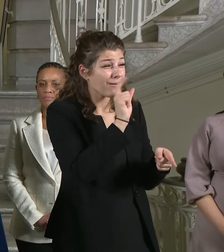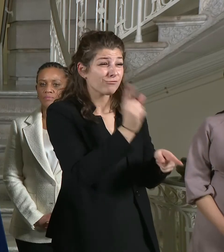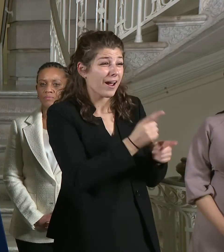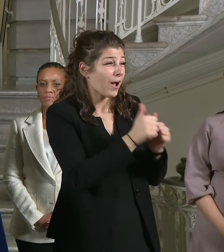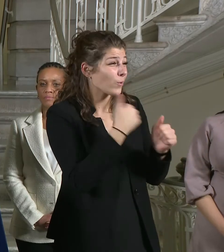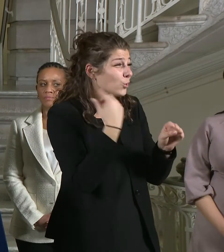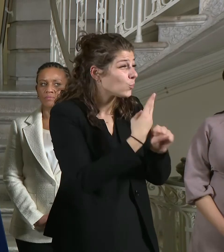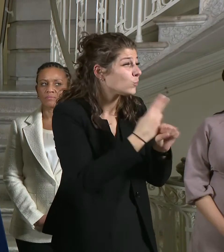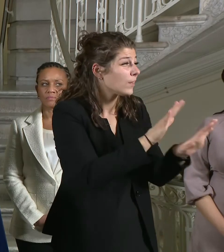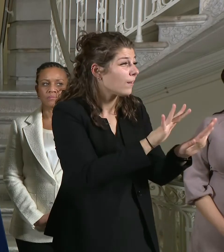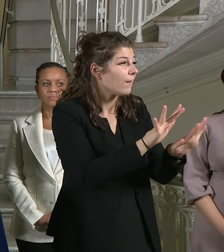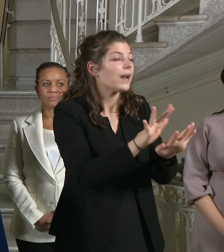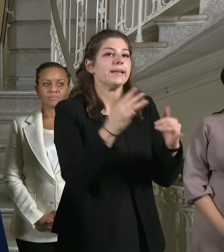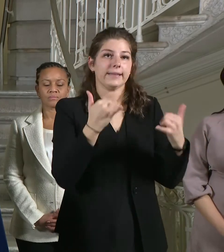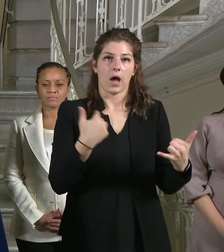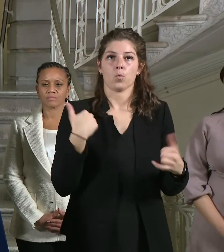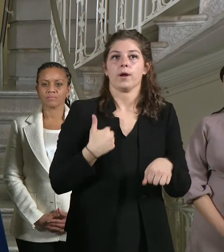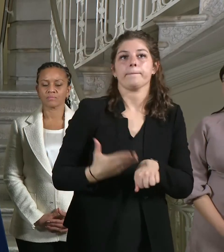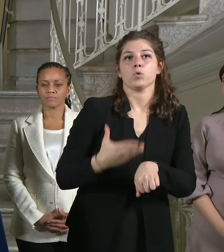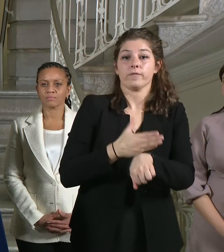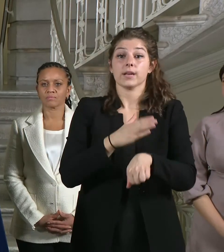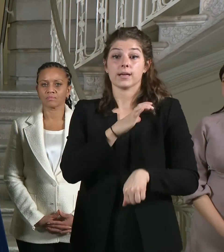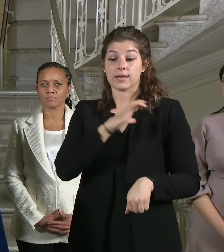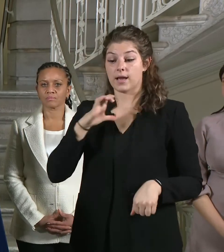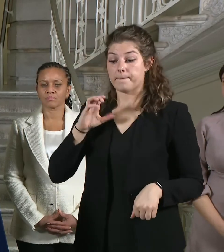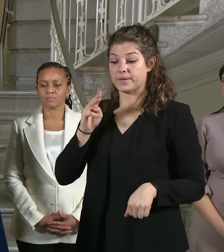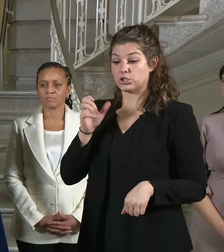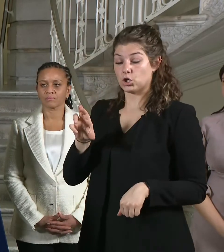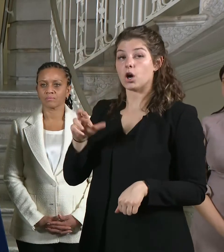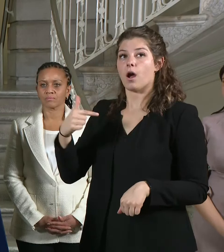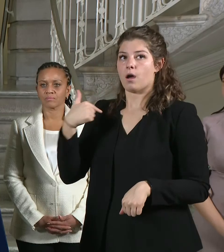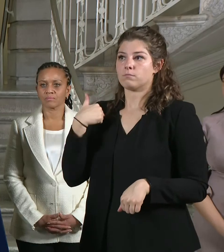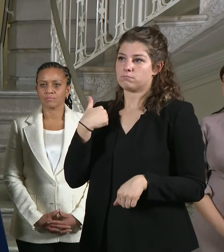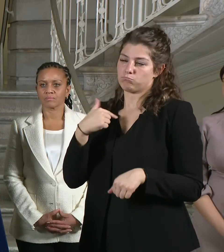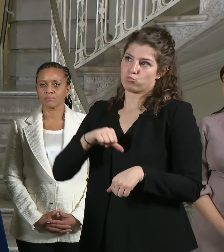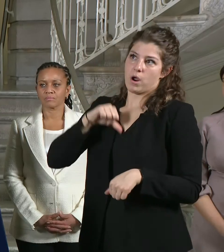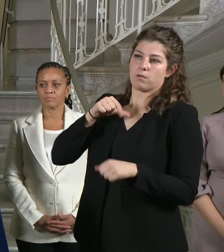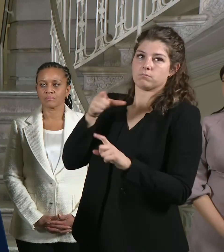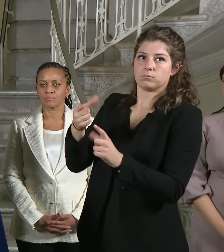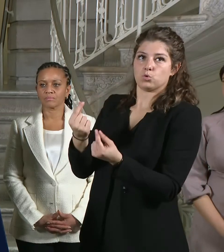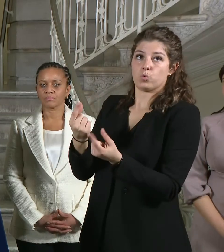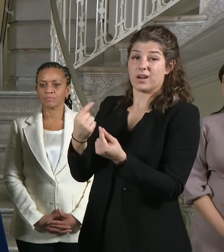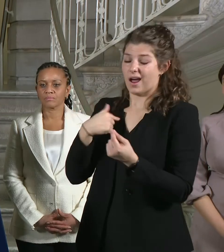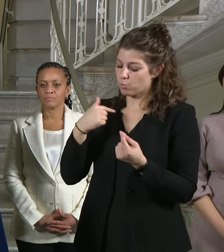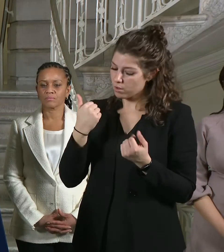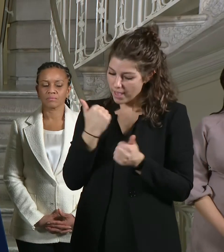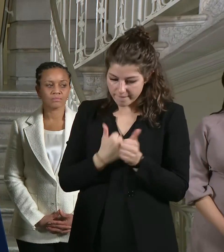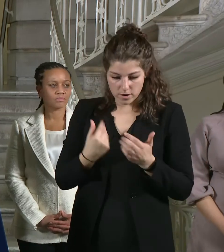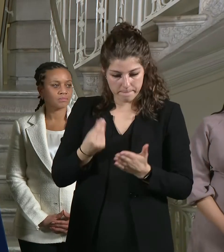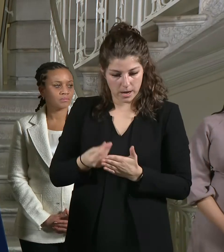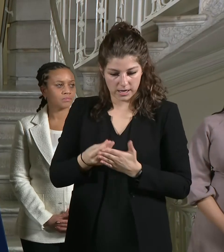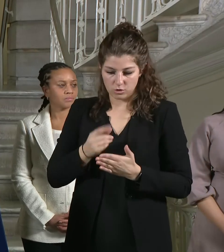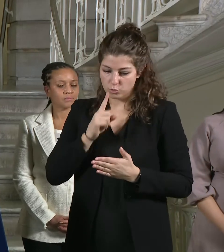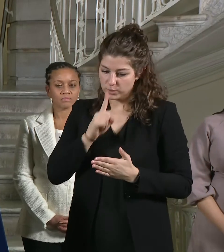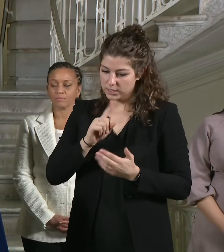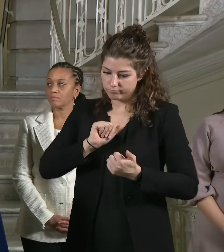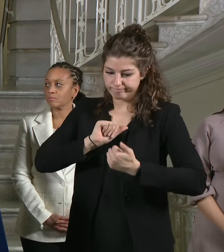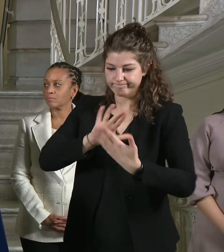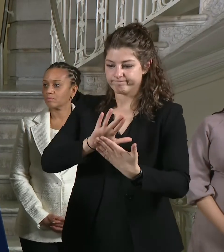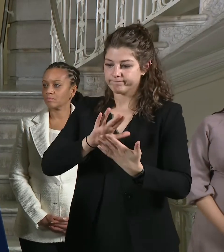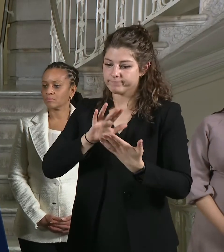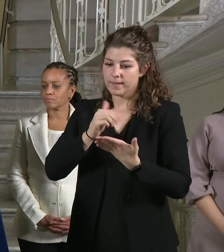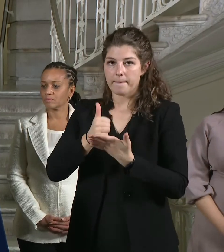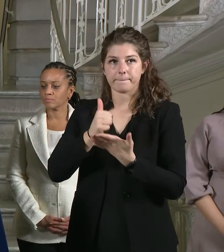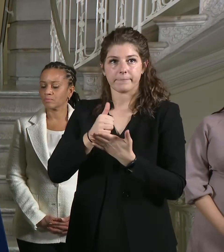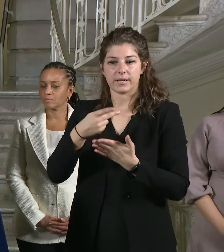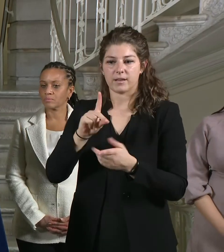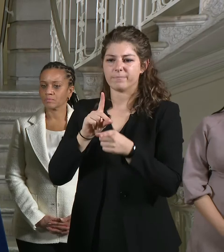ON THE CAMPAIGN